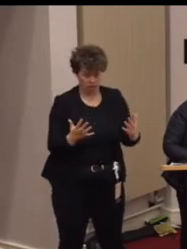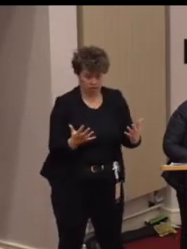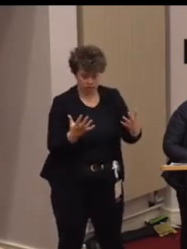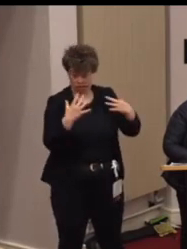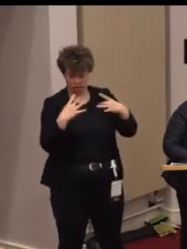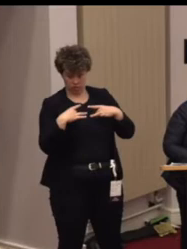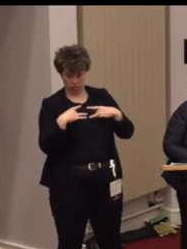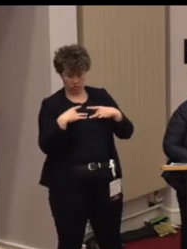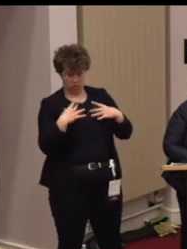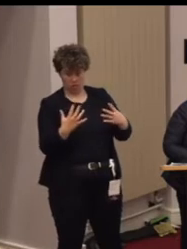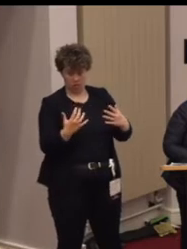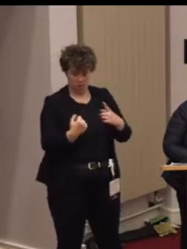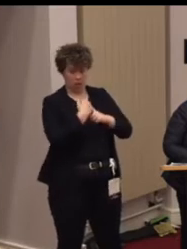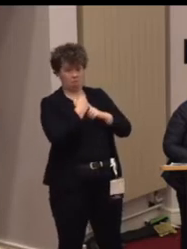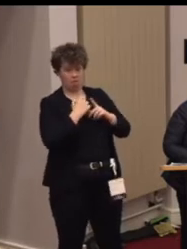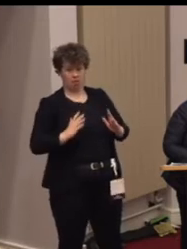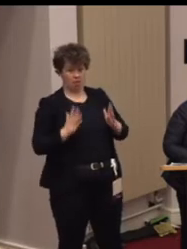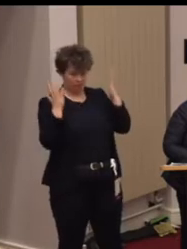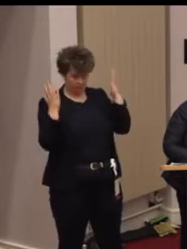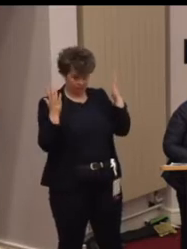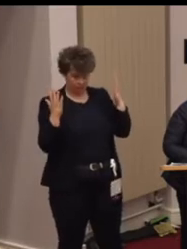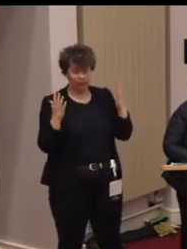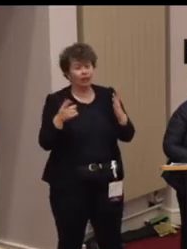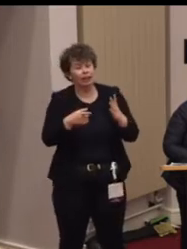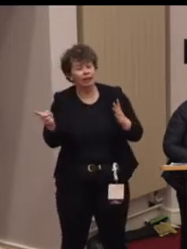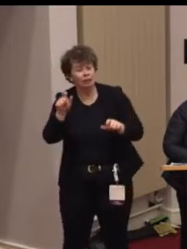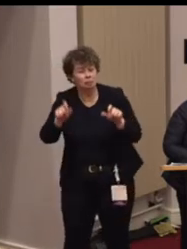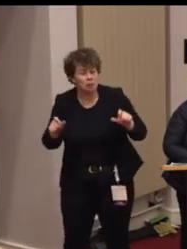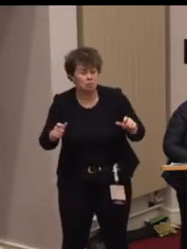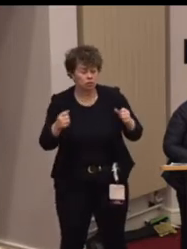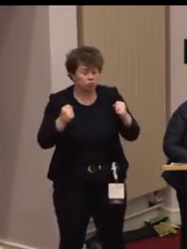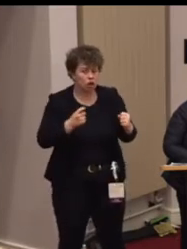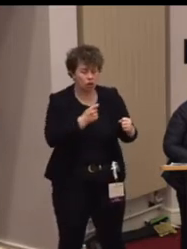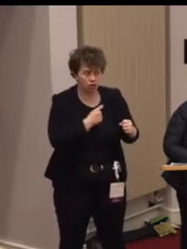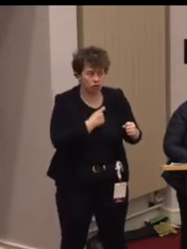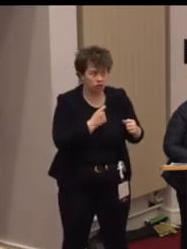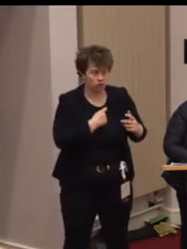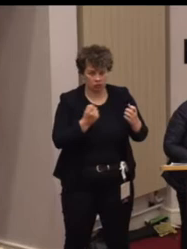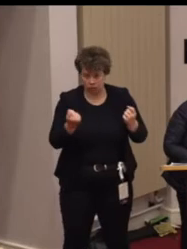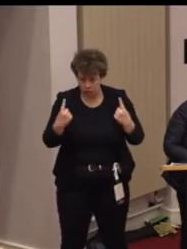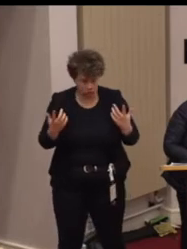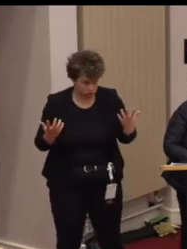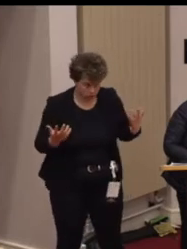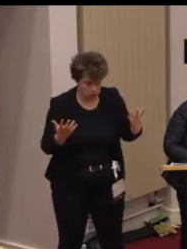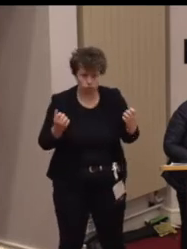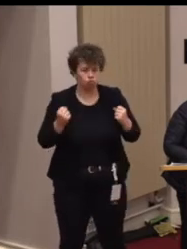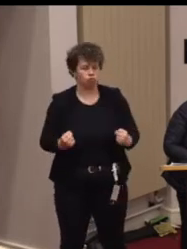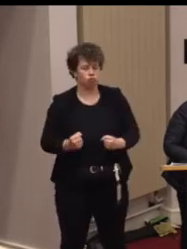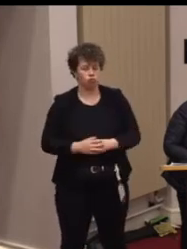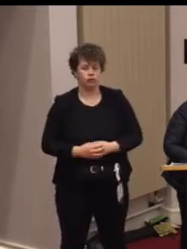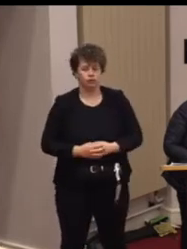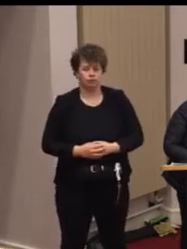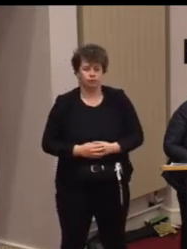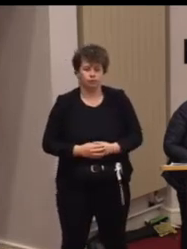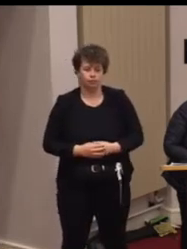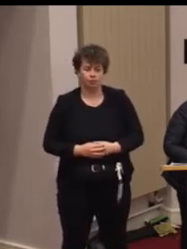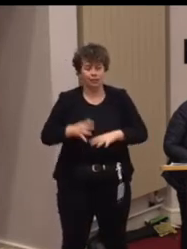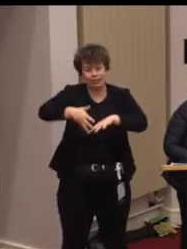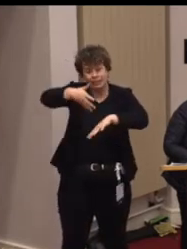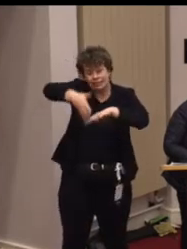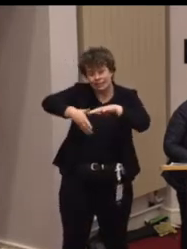stress, anxiety and fear during the pandemic. 72.8 per cent indigenous persons with disabilities